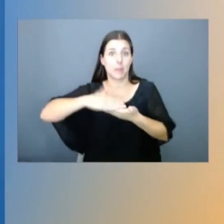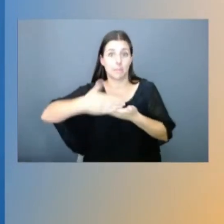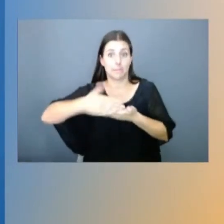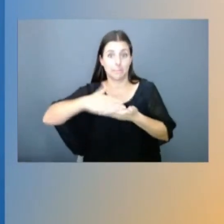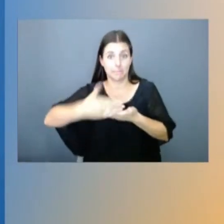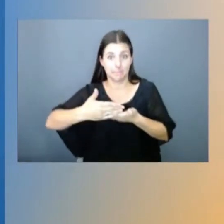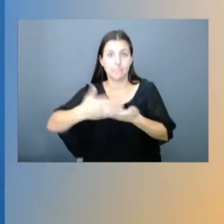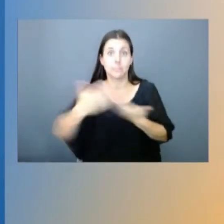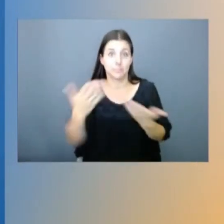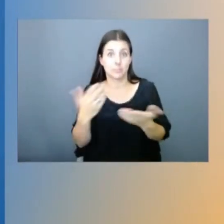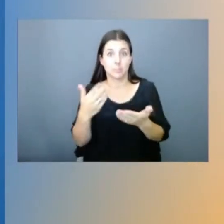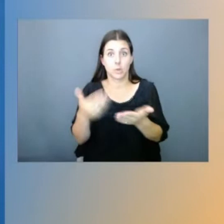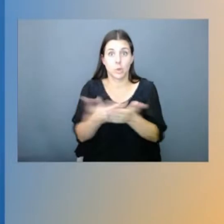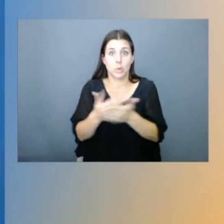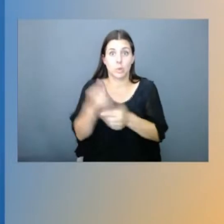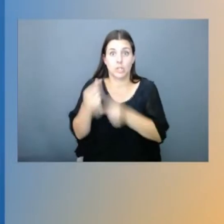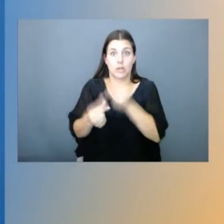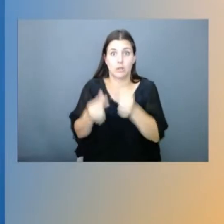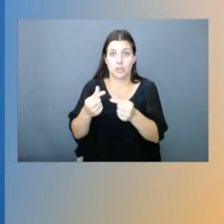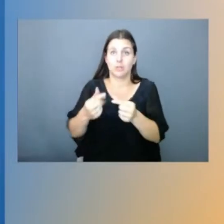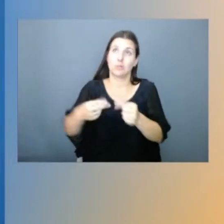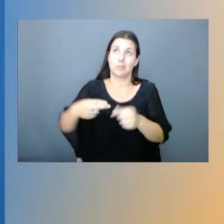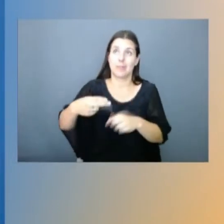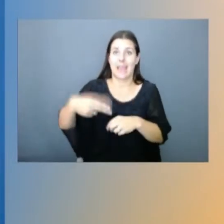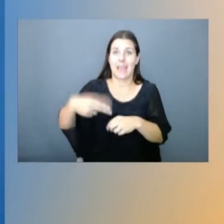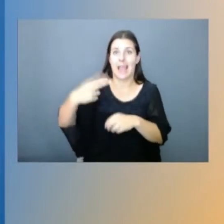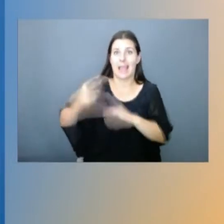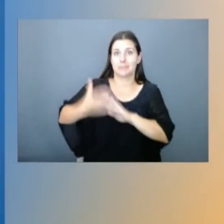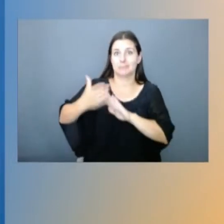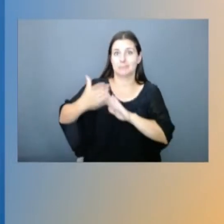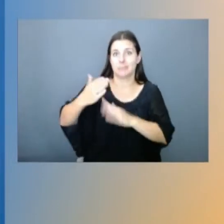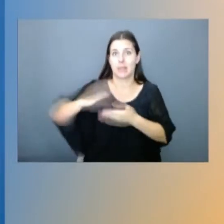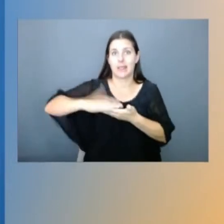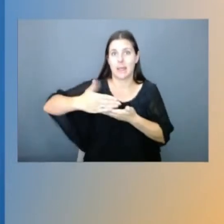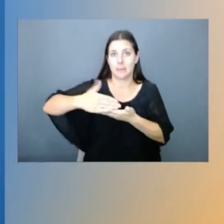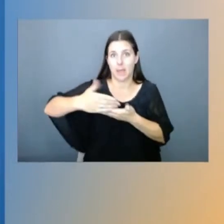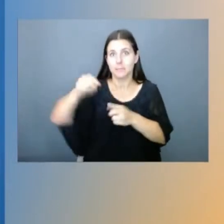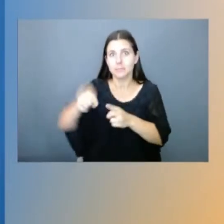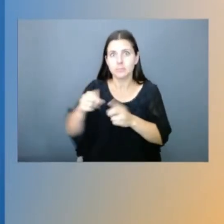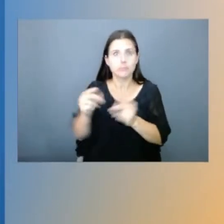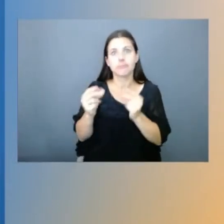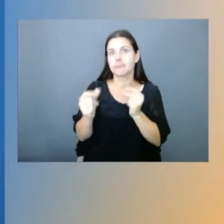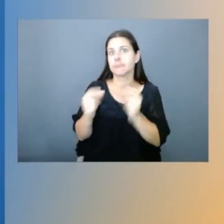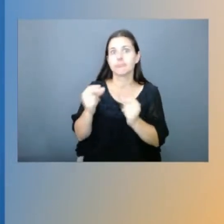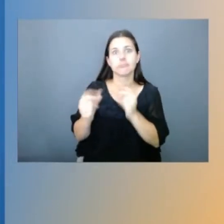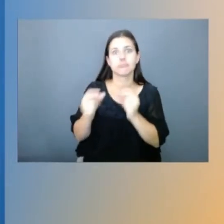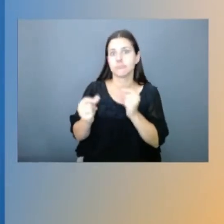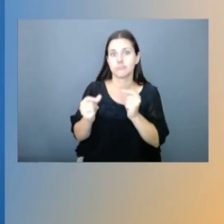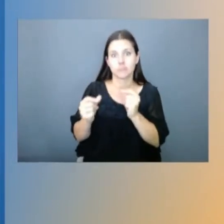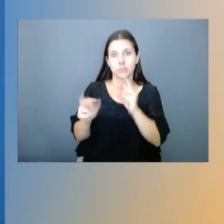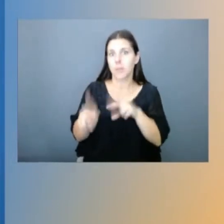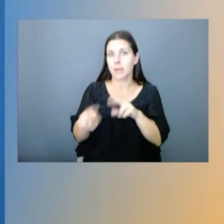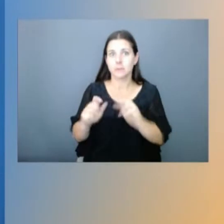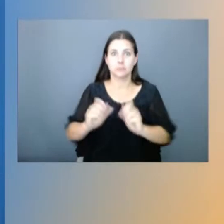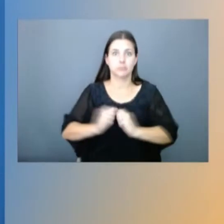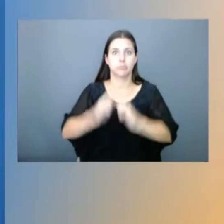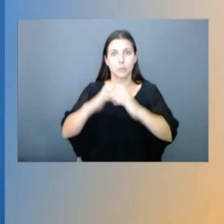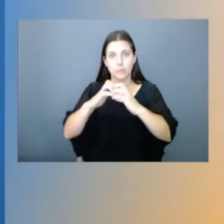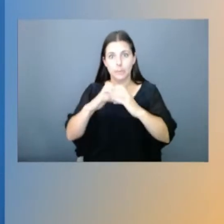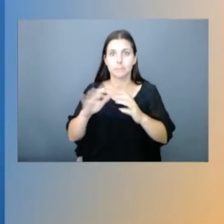or I should say the high-end laptops. You will see that they are very, very responsive in terms of the boot up time and responsiveness to your controls and commands.